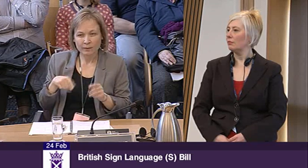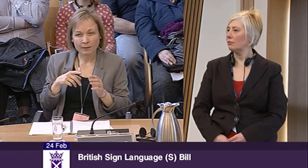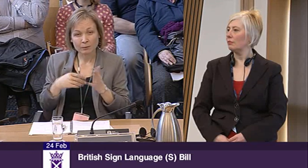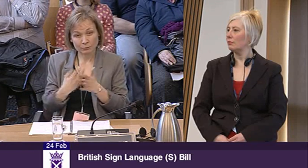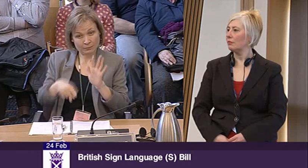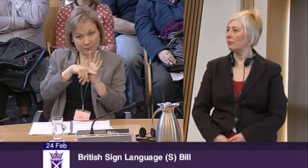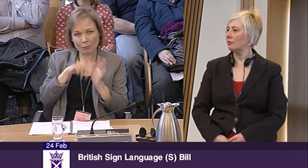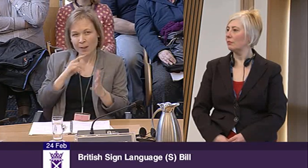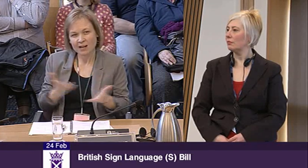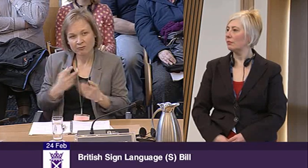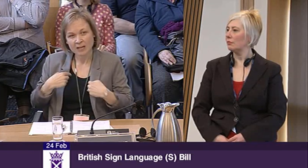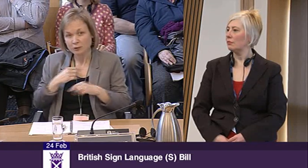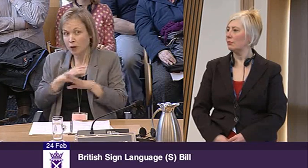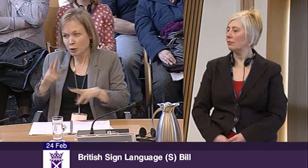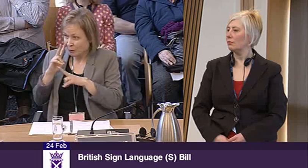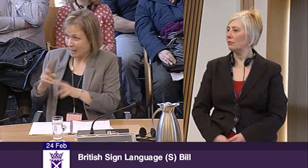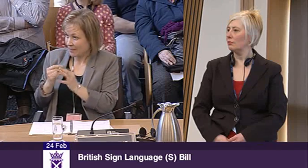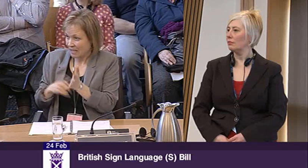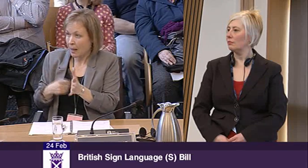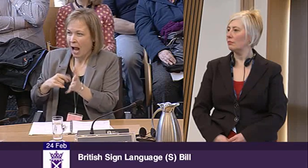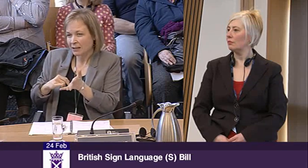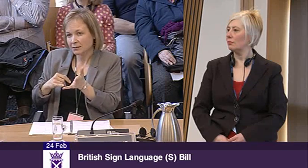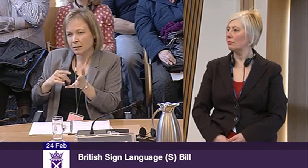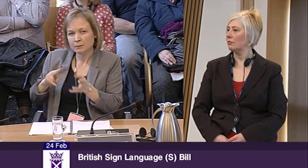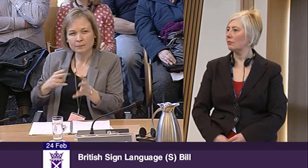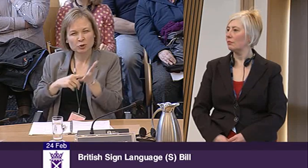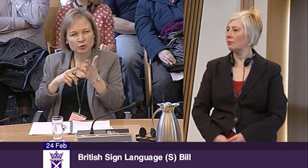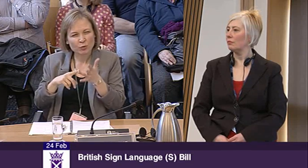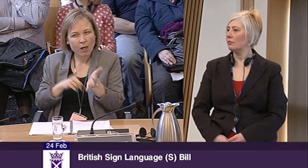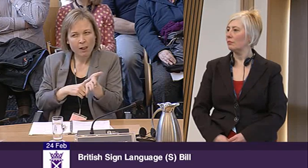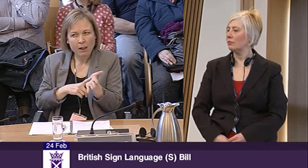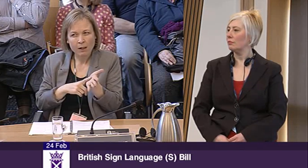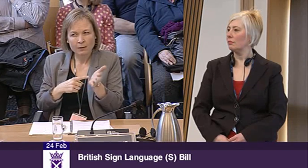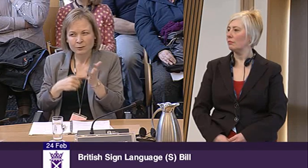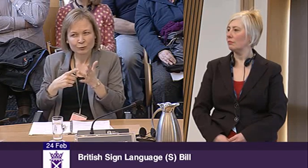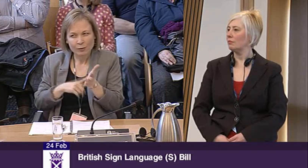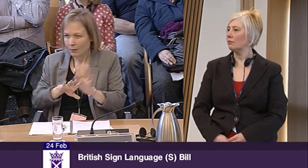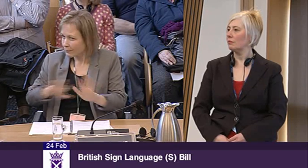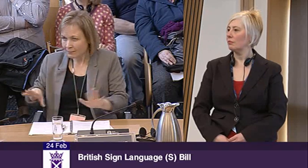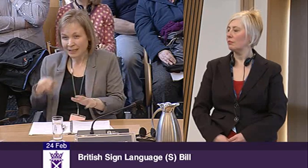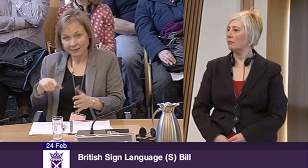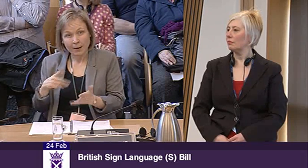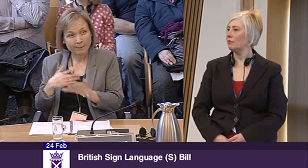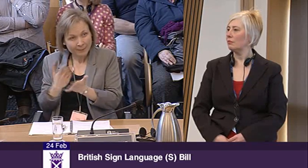The new law that the bill proposes would encourage everyone to see BSL as part of our lives rather